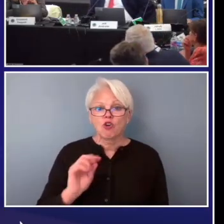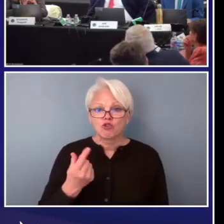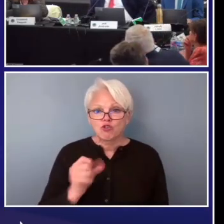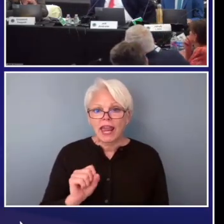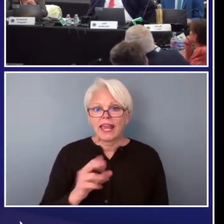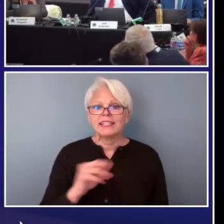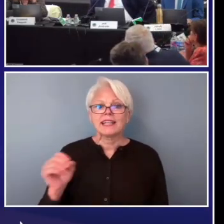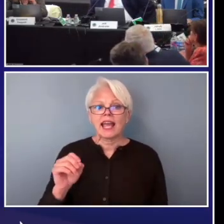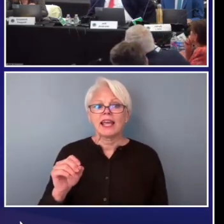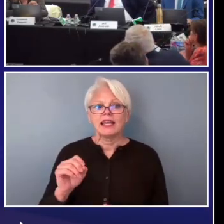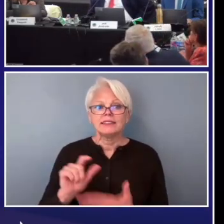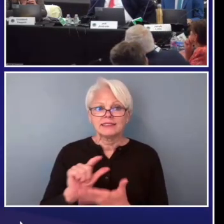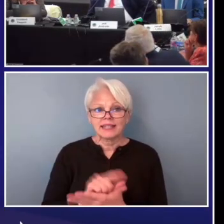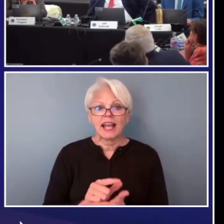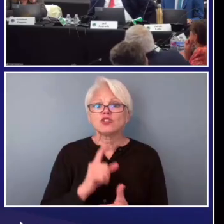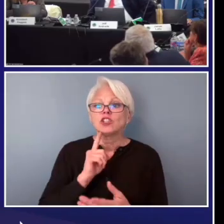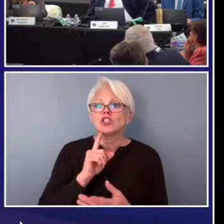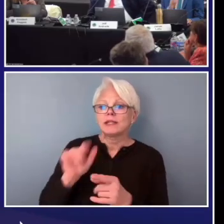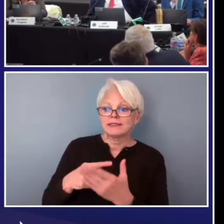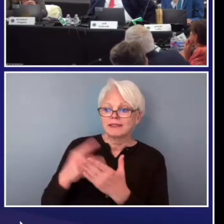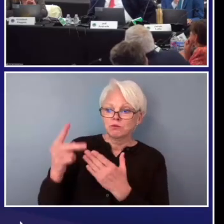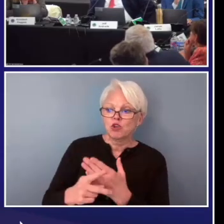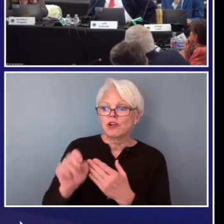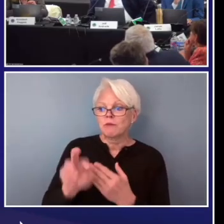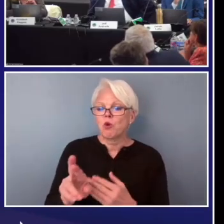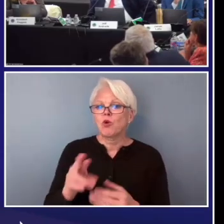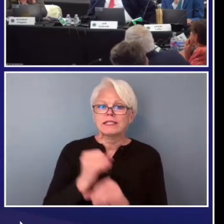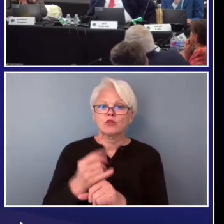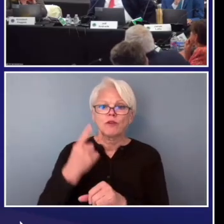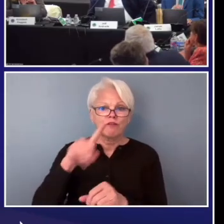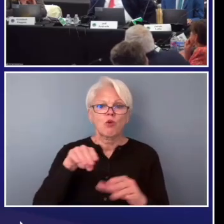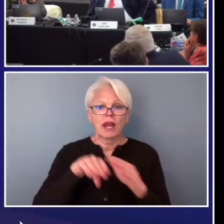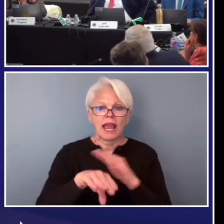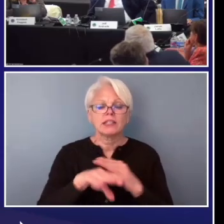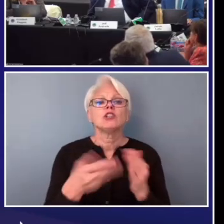the program or institution for access. So even though like the VA or other people or